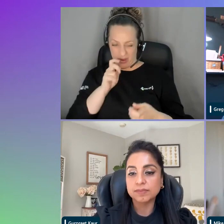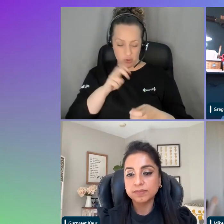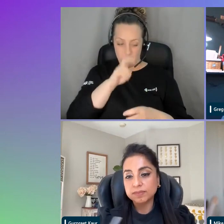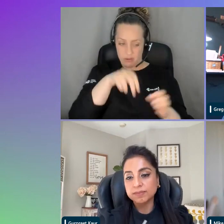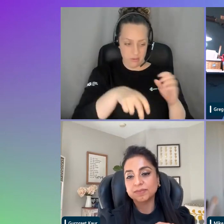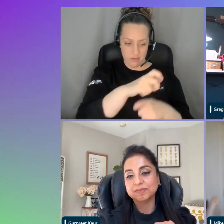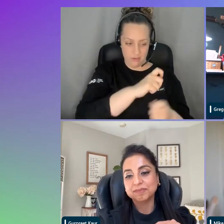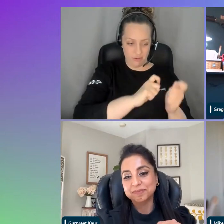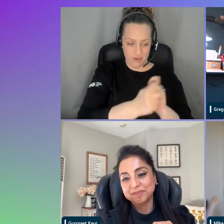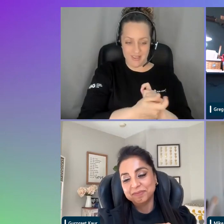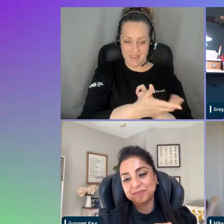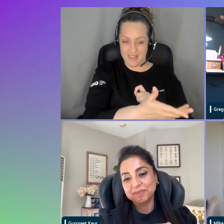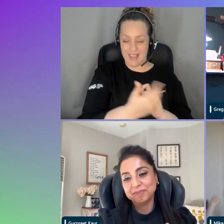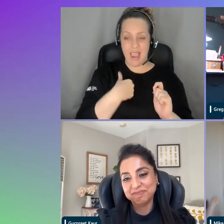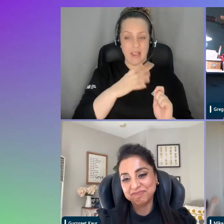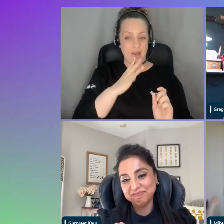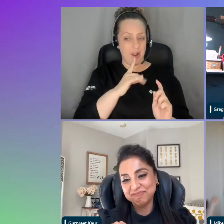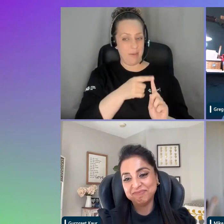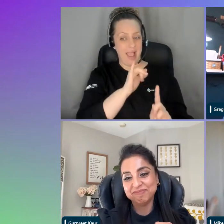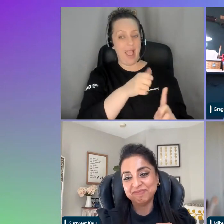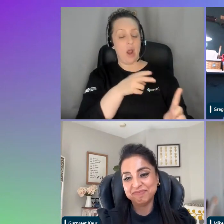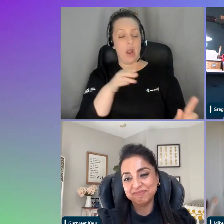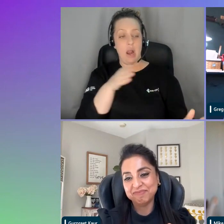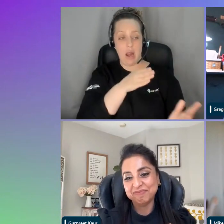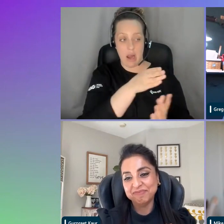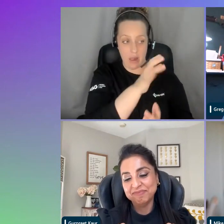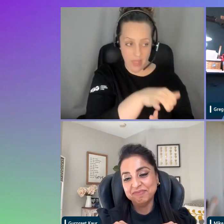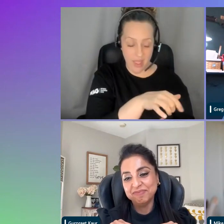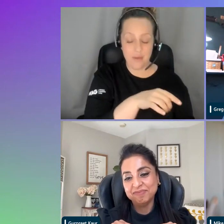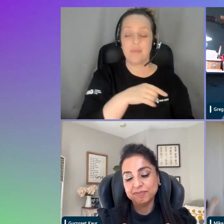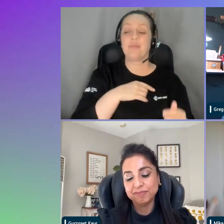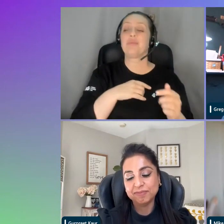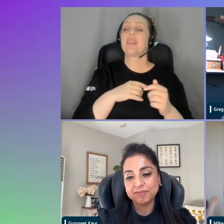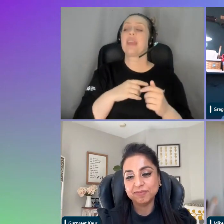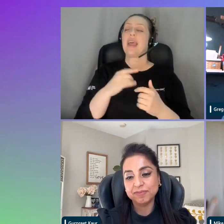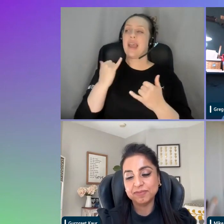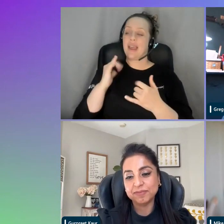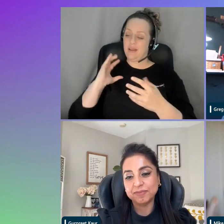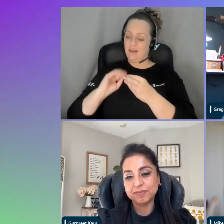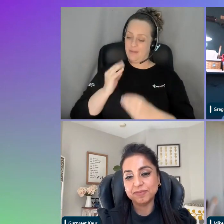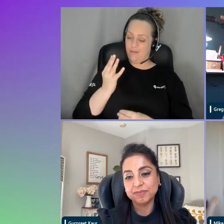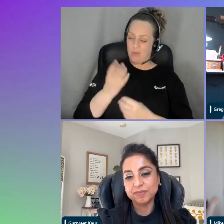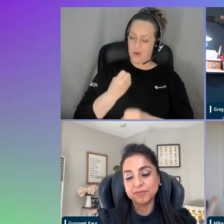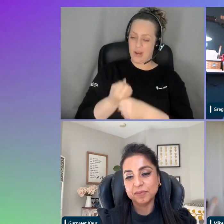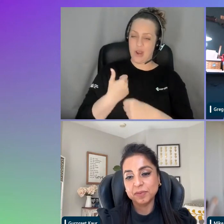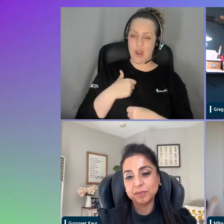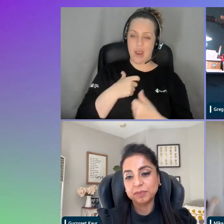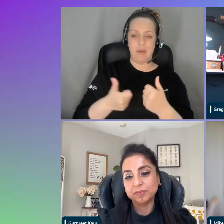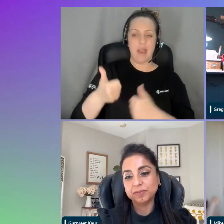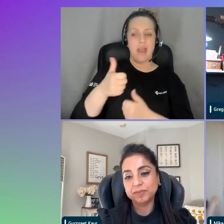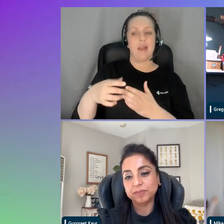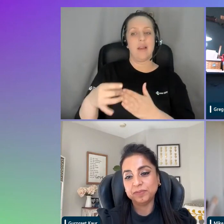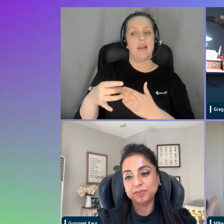corporate things going on there. I can talk a little bit about how to navigate that. Uh, and then over the last four years have been the head of accessibility at meta, as Greg